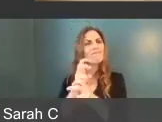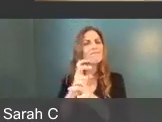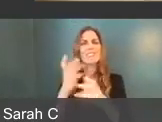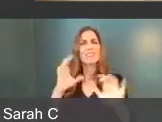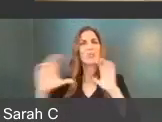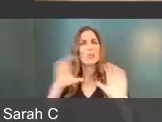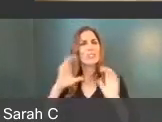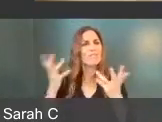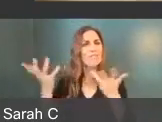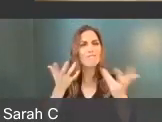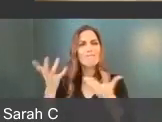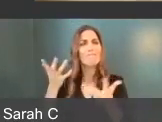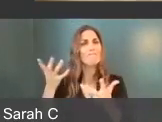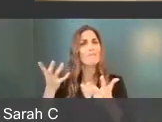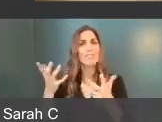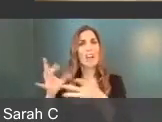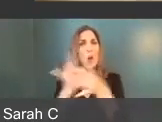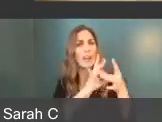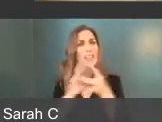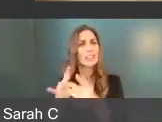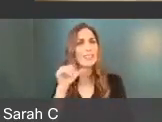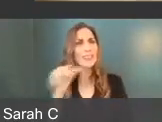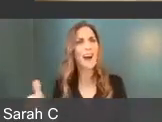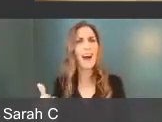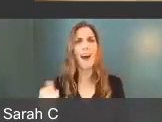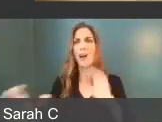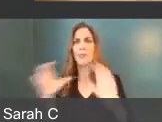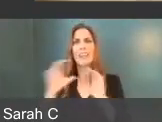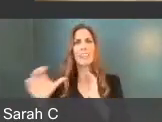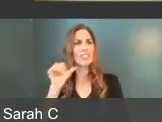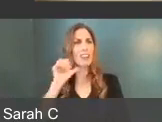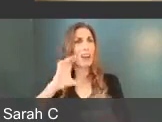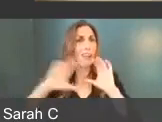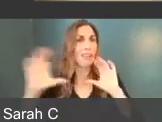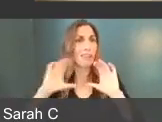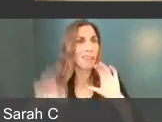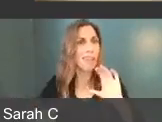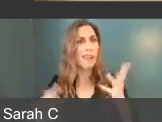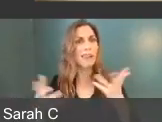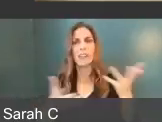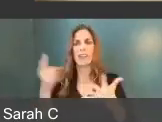administration and poor communication, so I look forward to all of those things getting better.